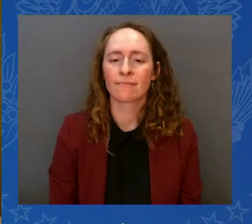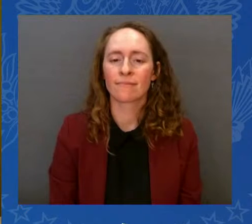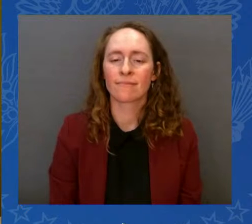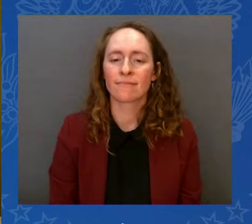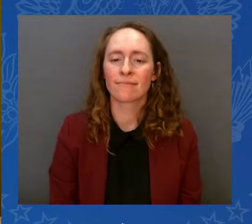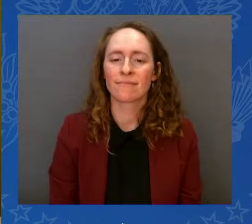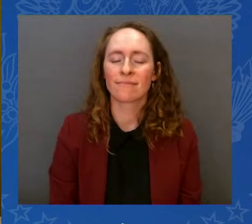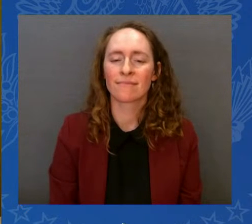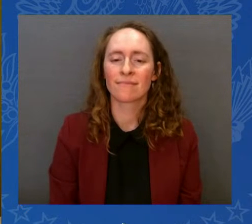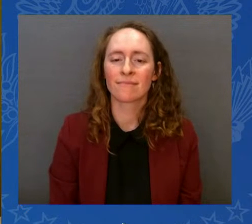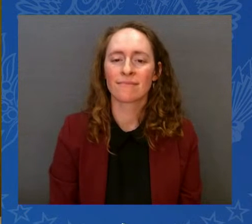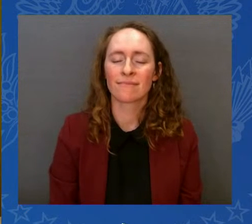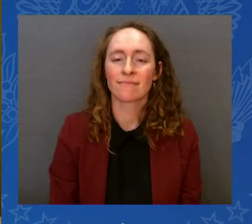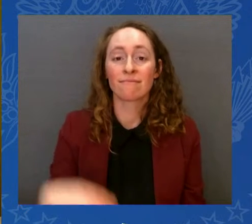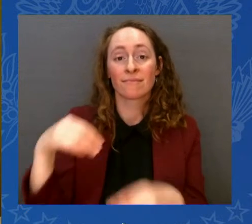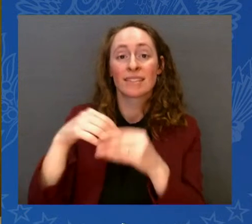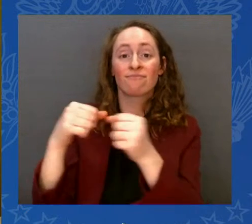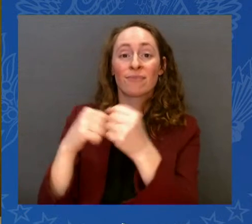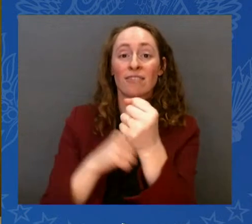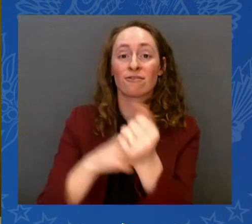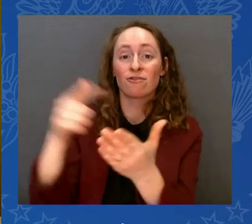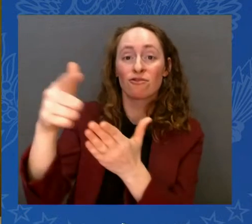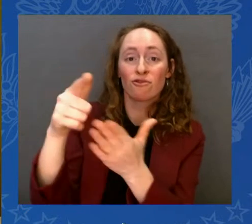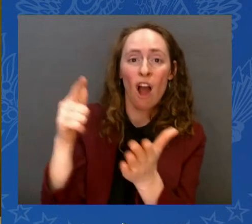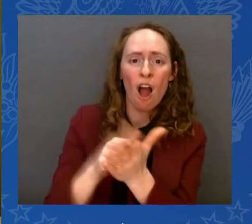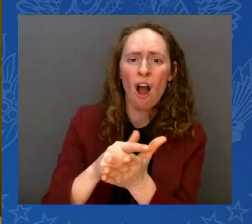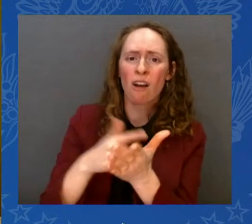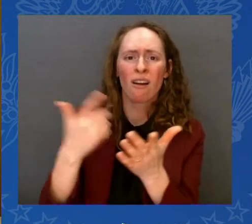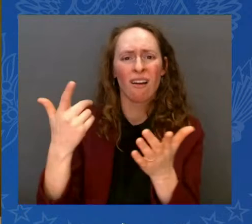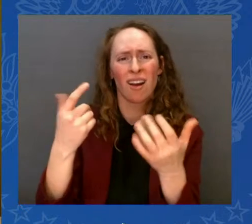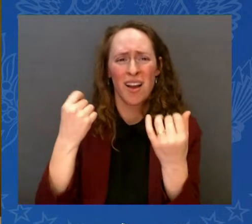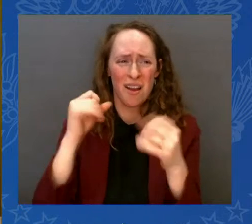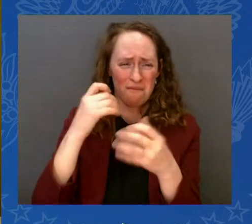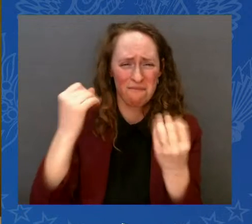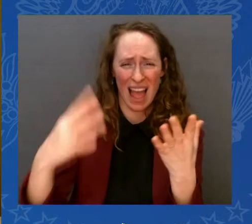I don't know where Governor DeWine is. I'm sure you're here somewhere, I just don't see you.